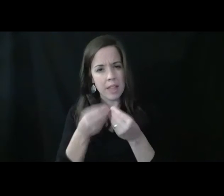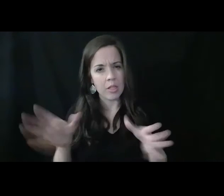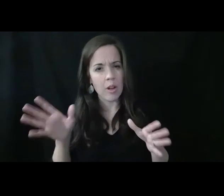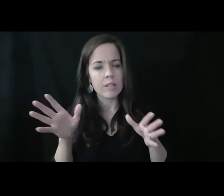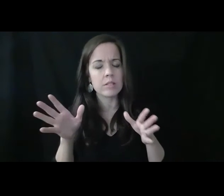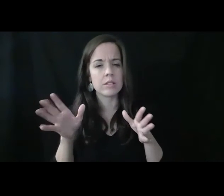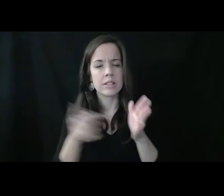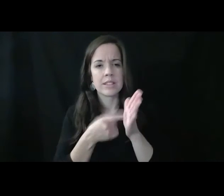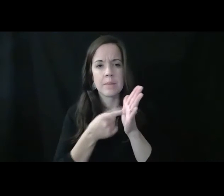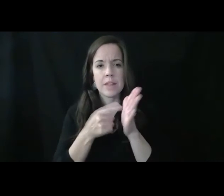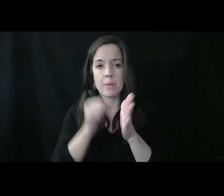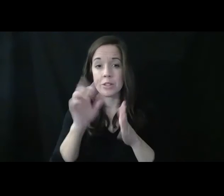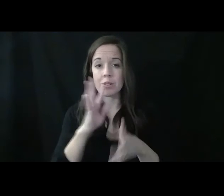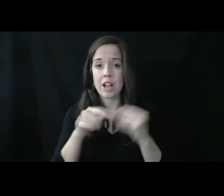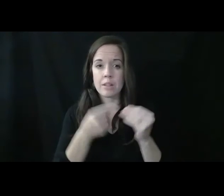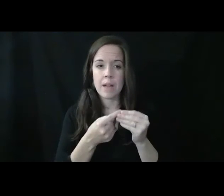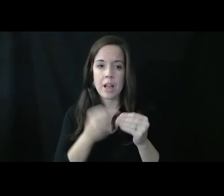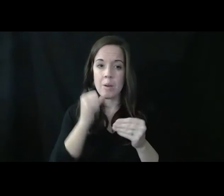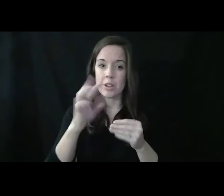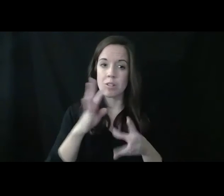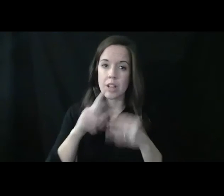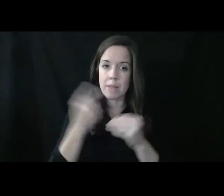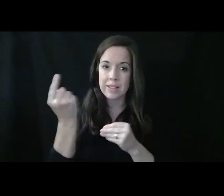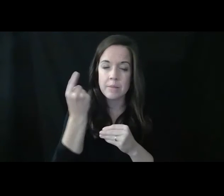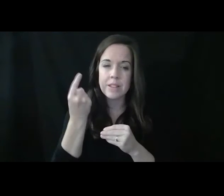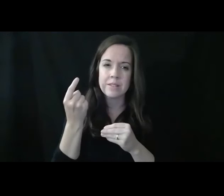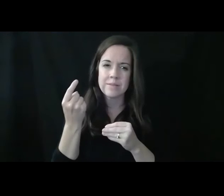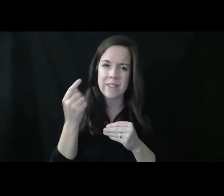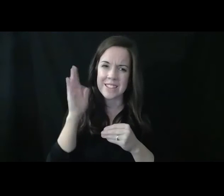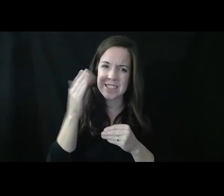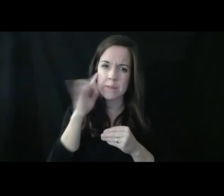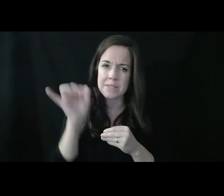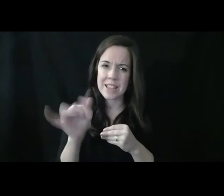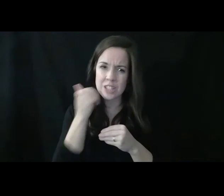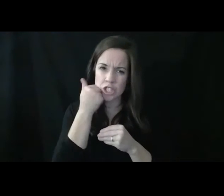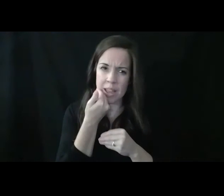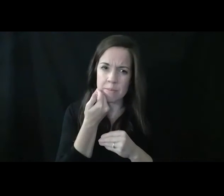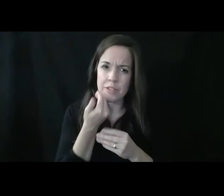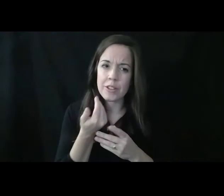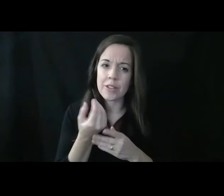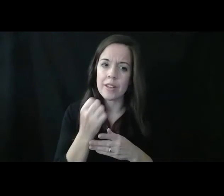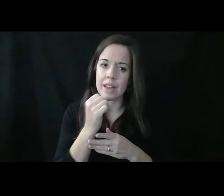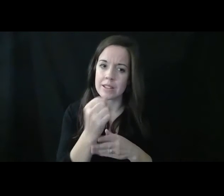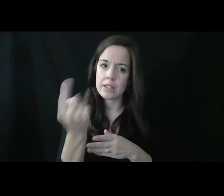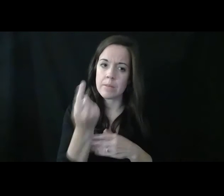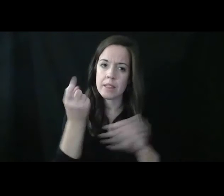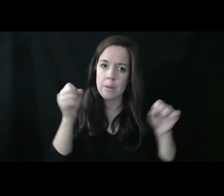don’t talk about, but when you don’t talk about something it makes it seem like it’s shameful, instead of a thing that we can grieve about in community,